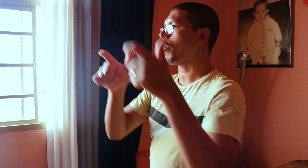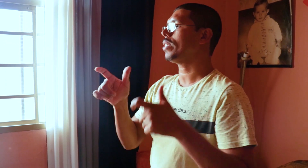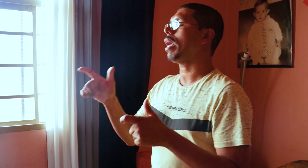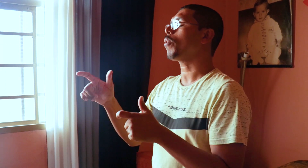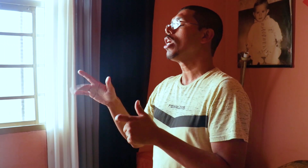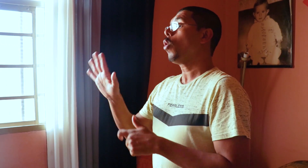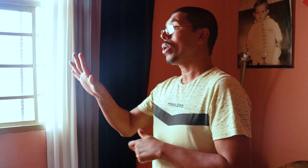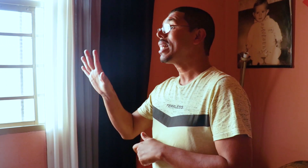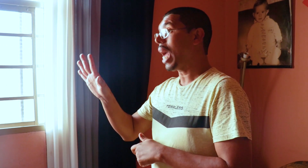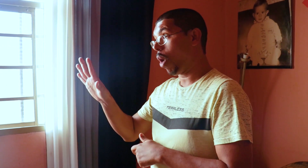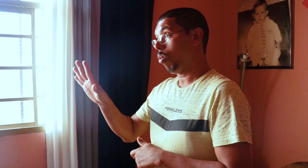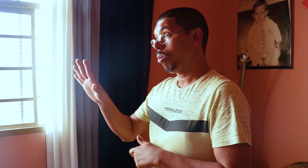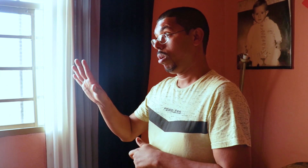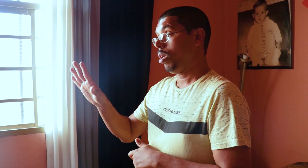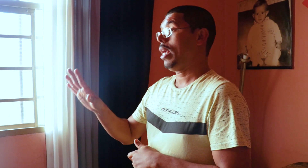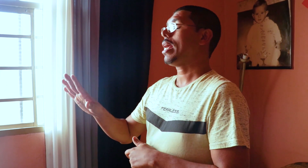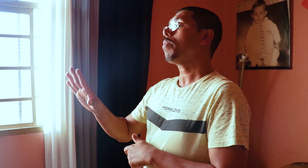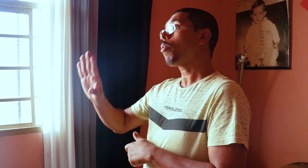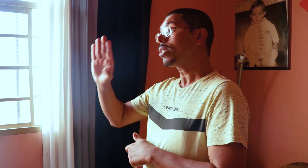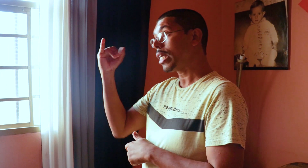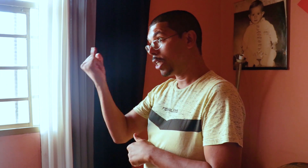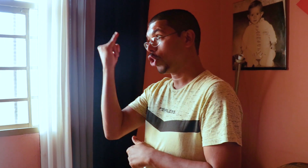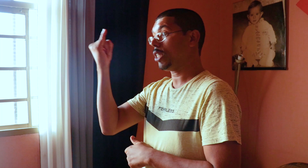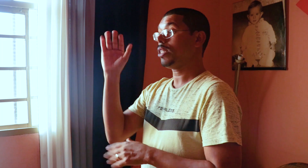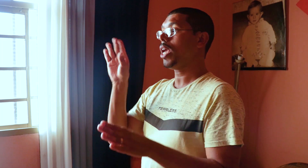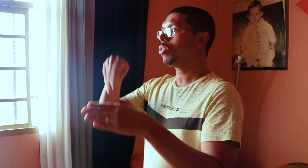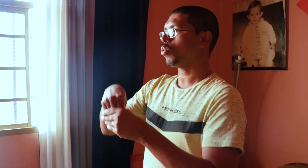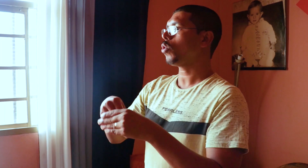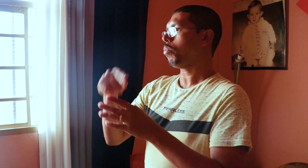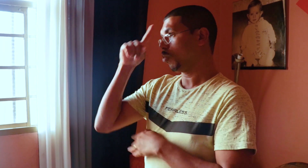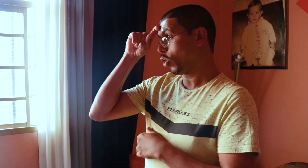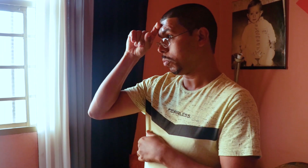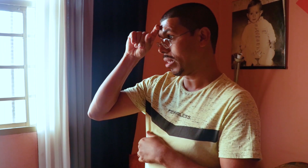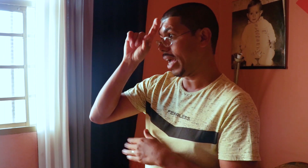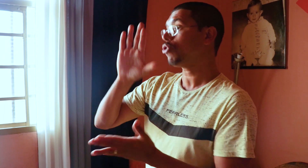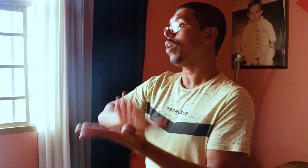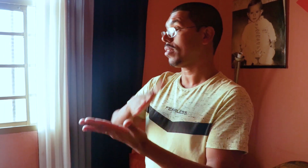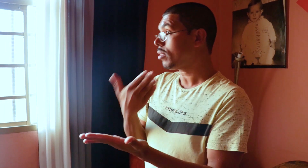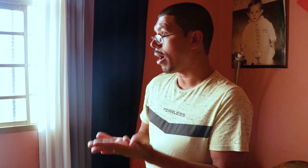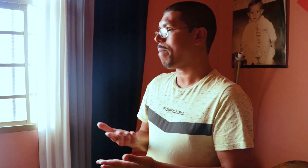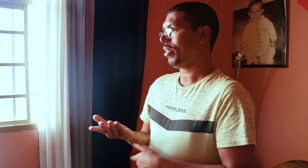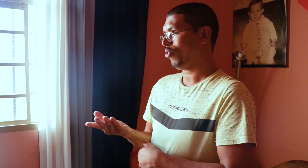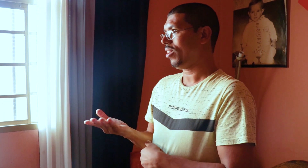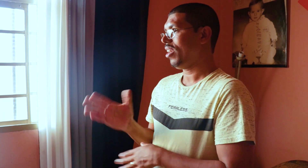So, for instance, ideally... Hospitals should have an interpreter.